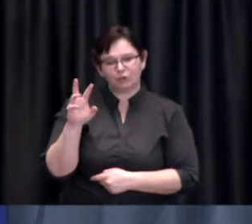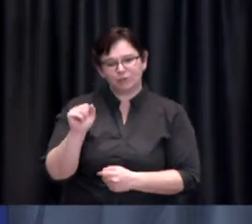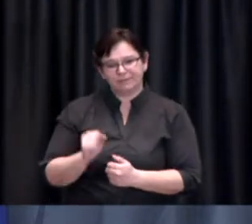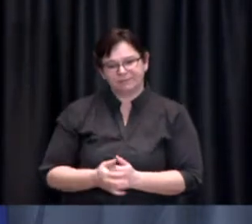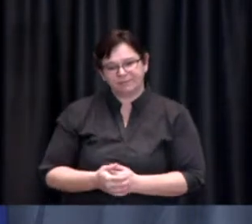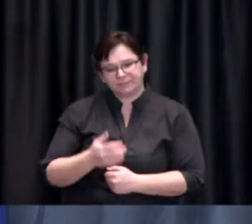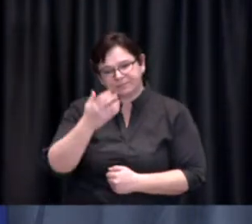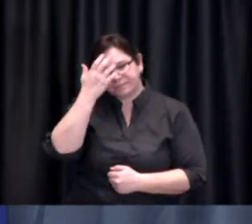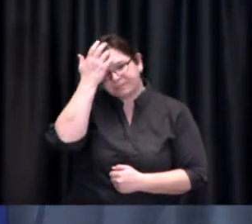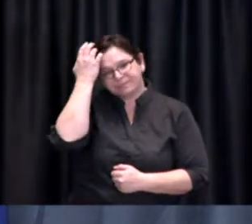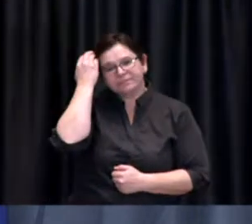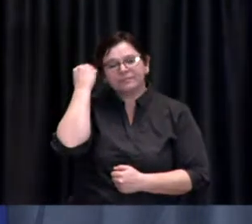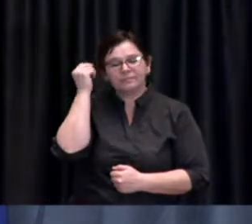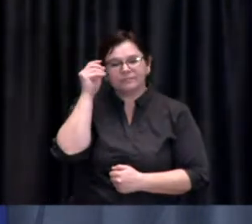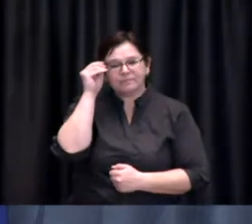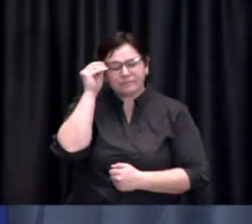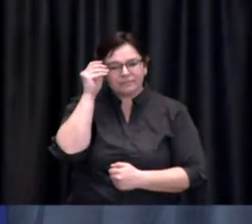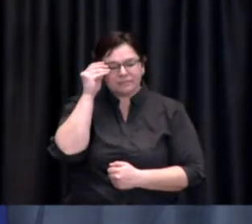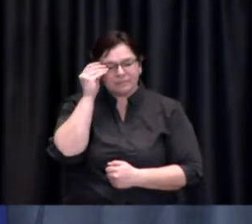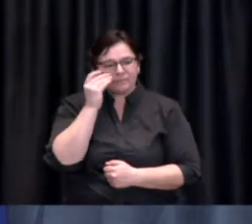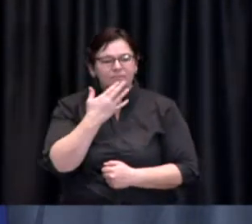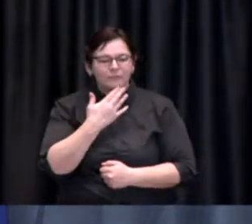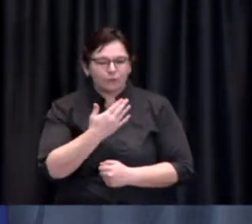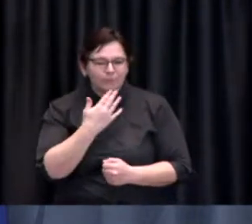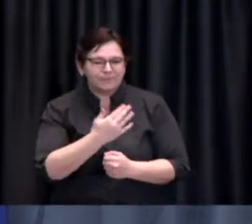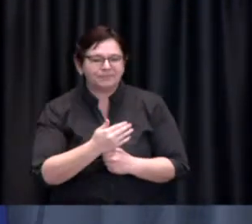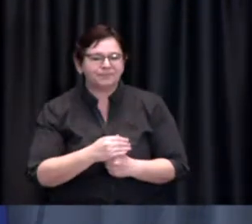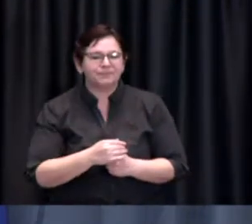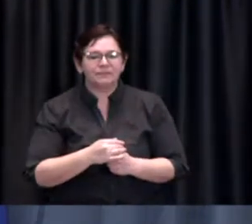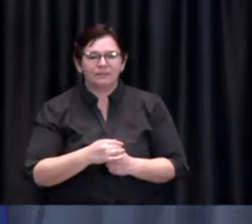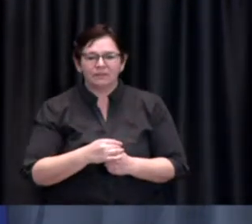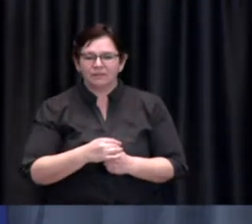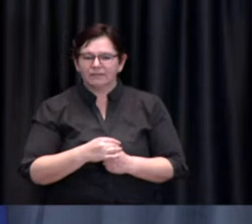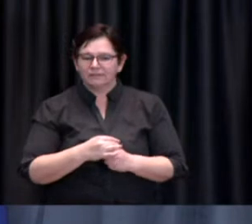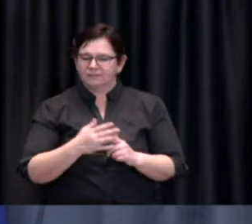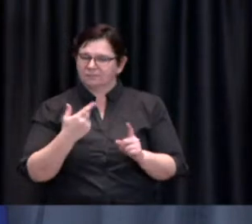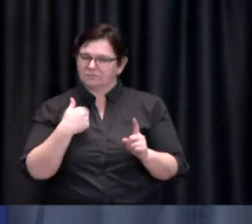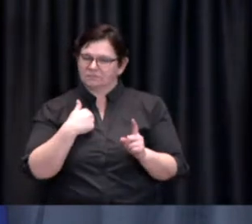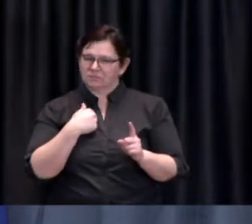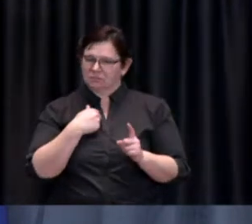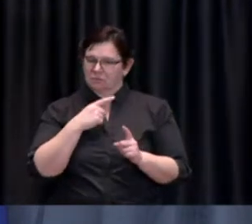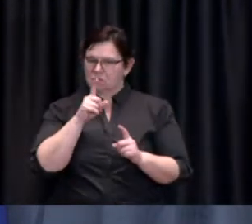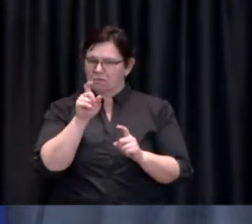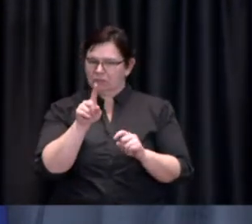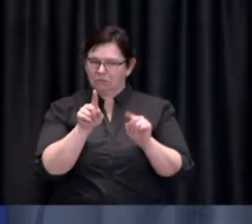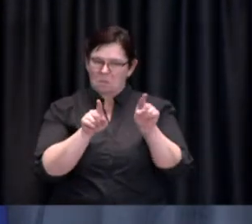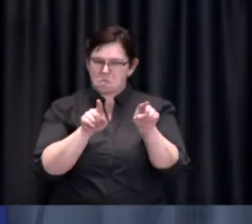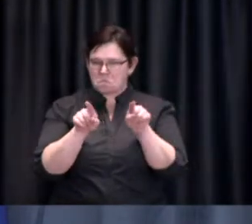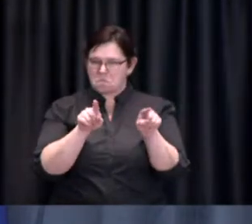Mark: ah Thank you very much uh perhaps to both Mayor Tory and Dr. de Villa you had pointed out there's